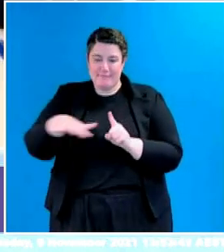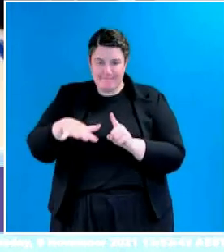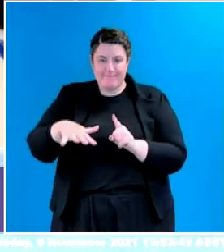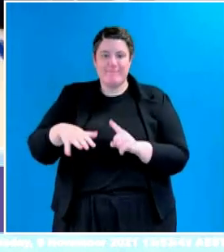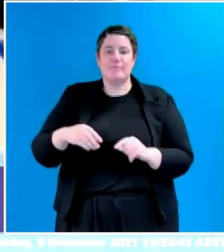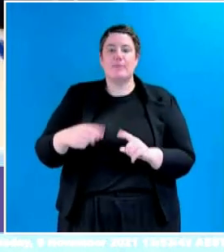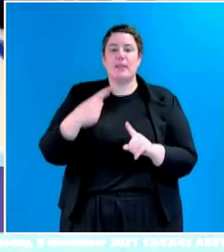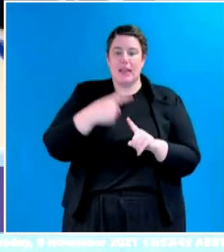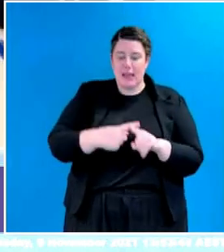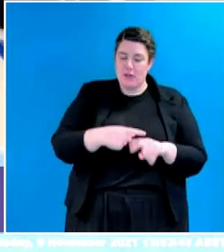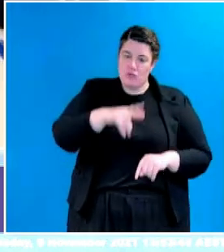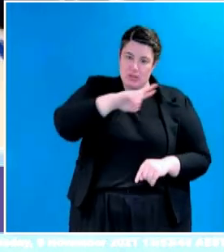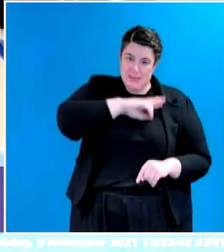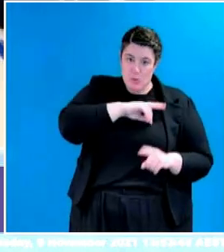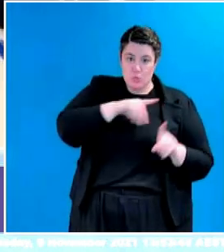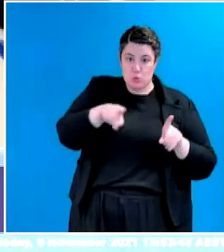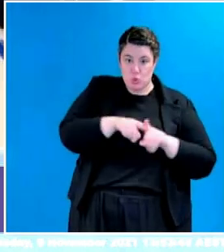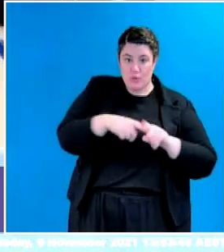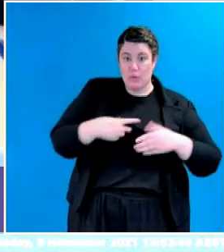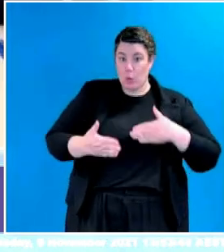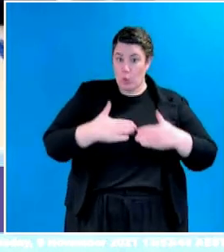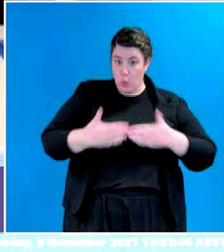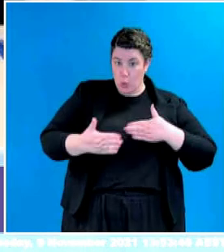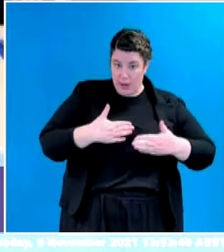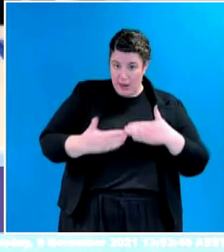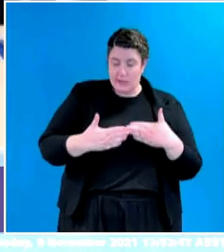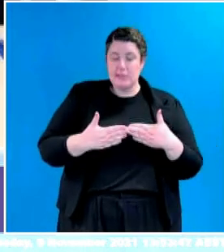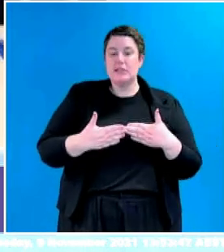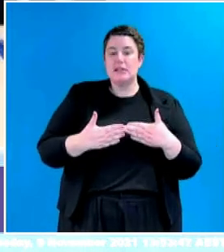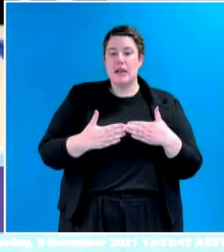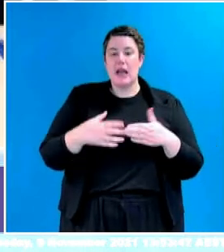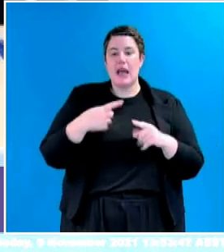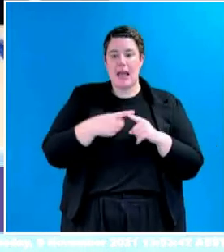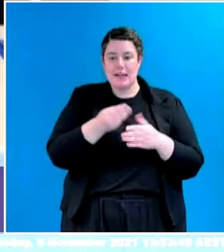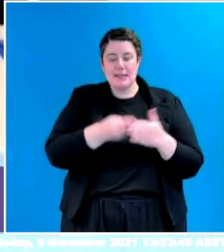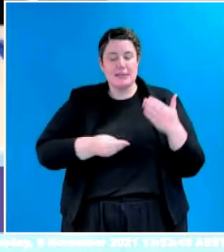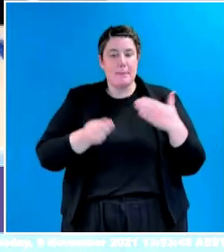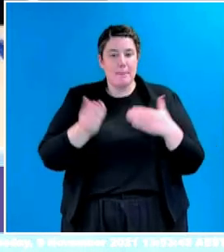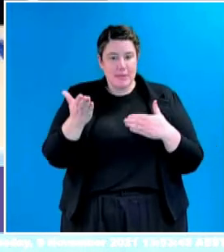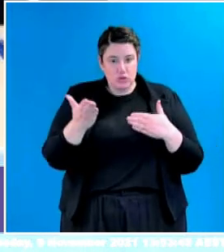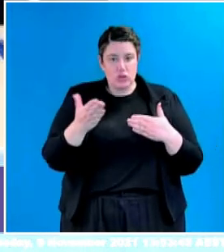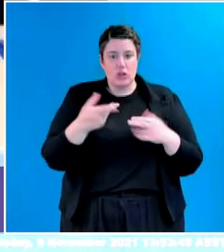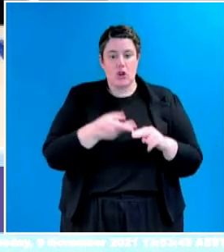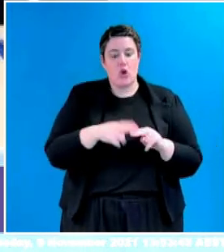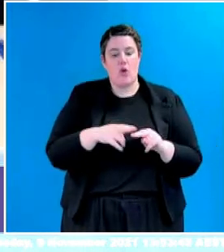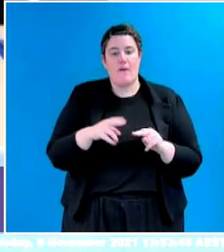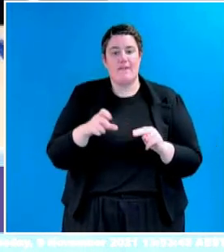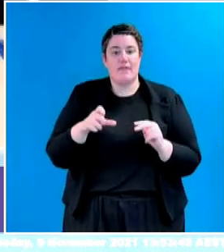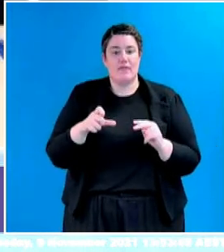is responsible for the coordination and submission of Commonwealth responses to